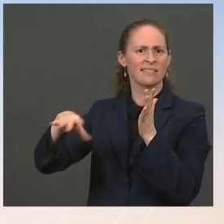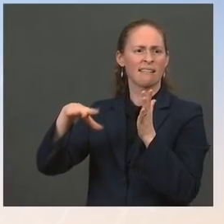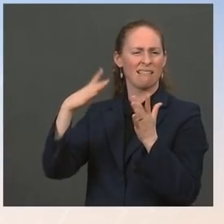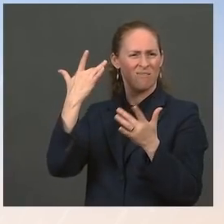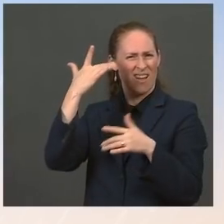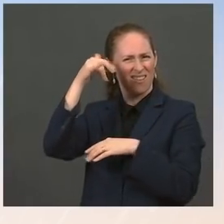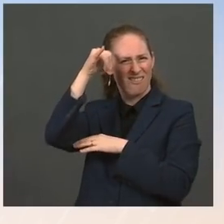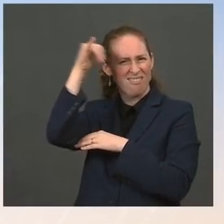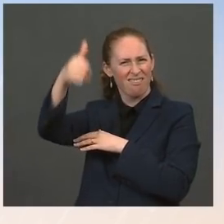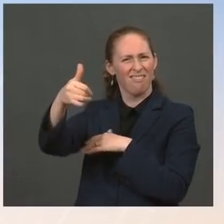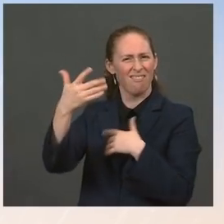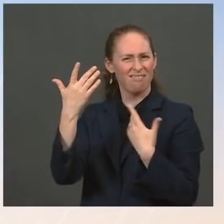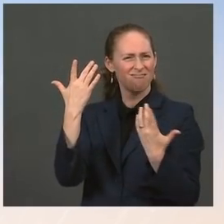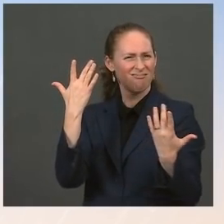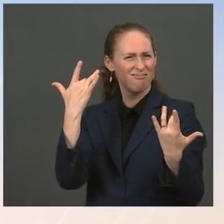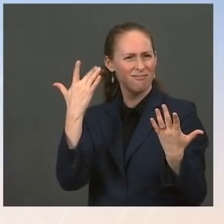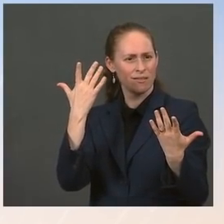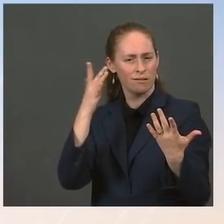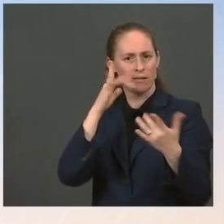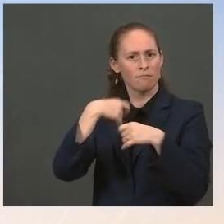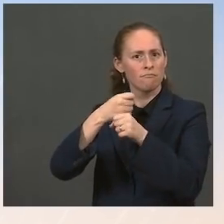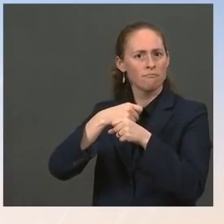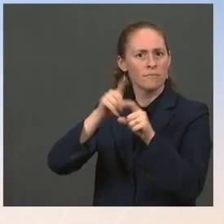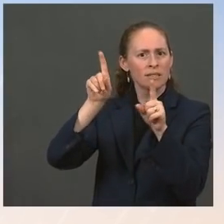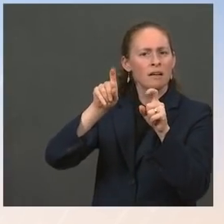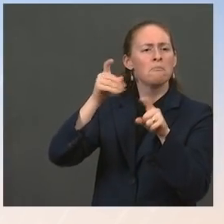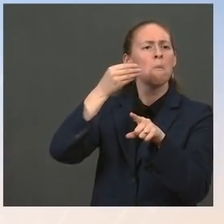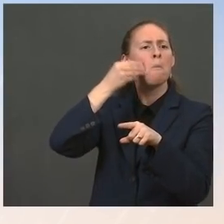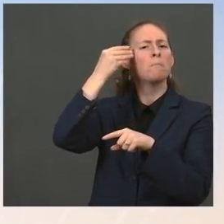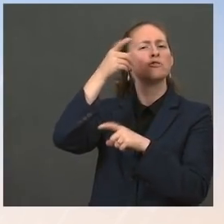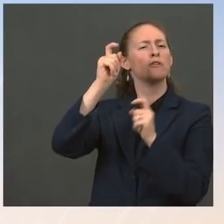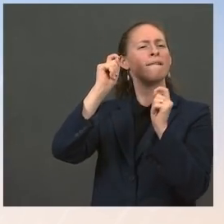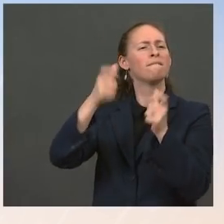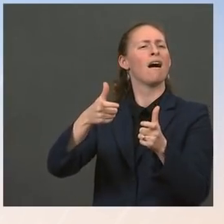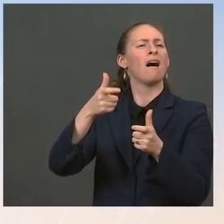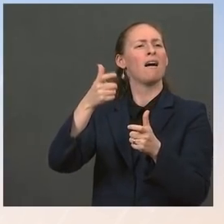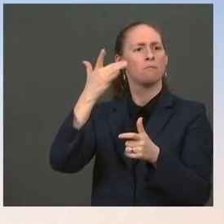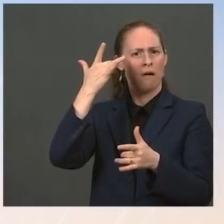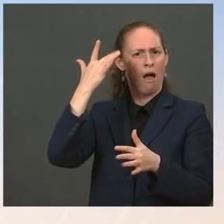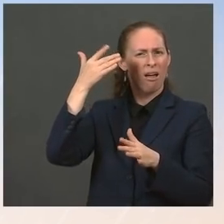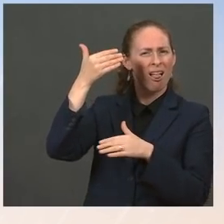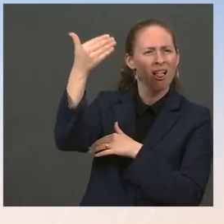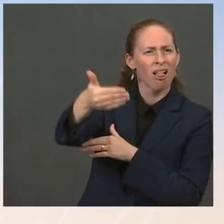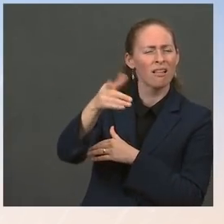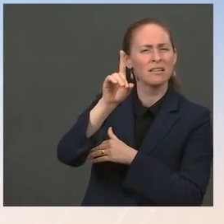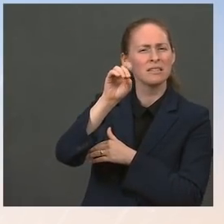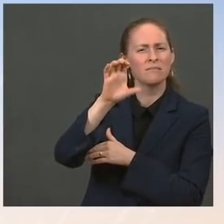testing to this point where it will be -- by December, when Europe is flooded with rapid tests?